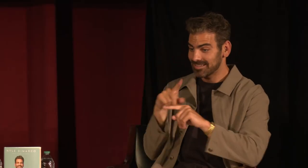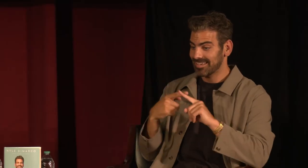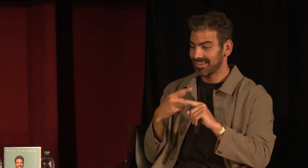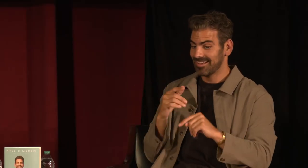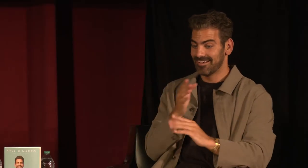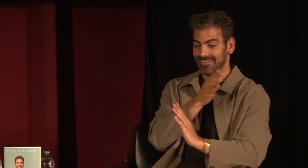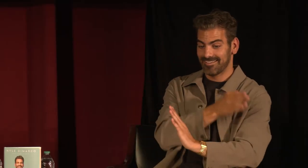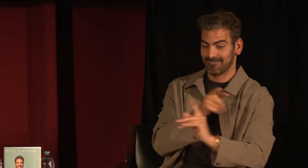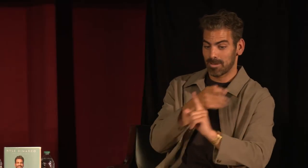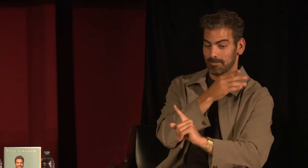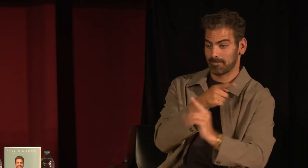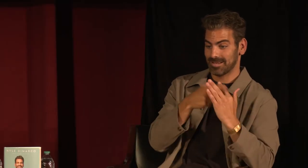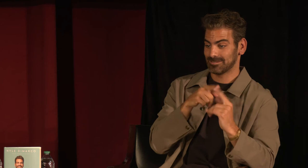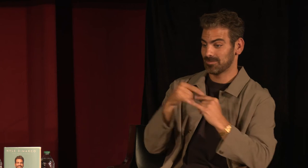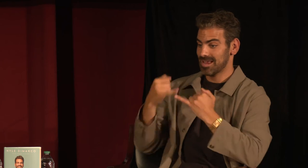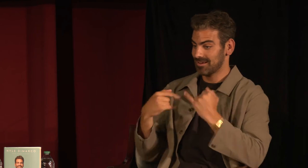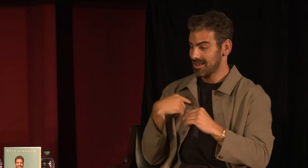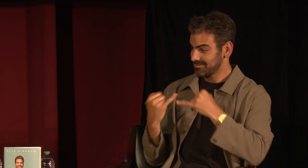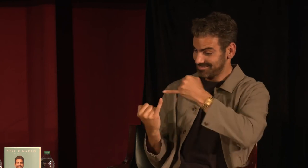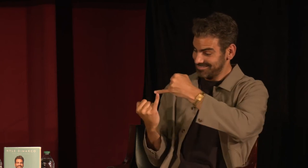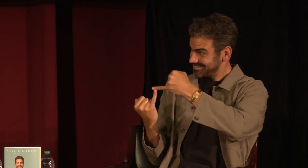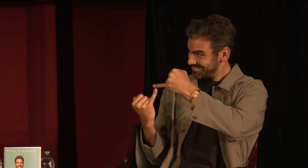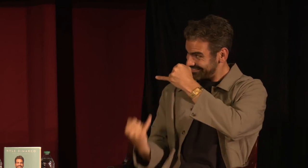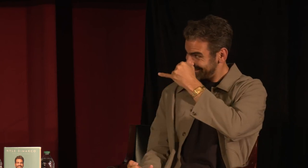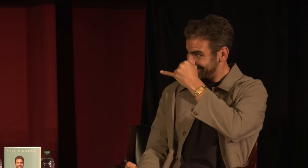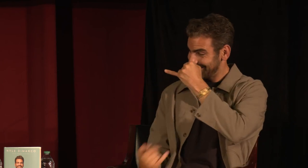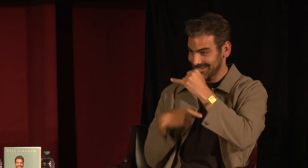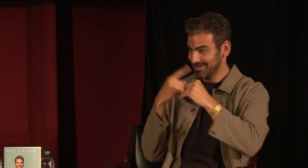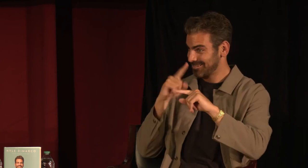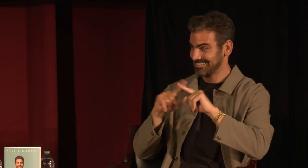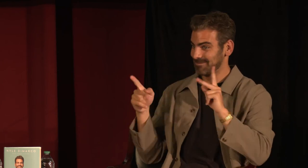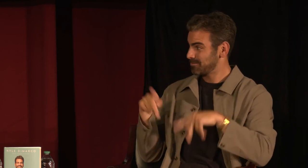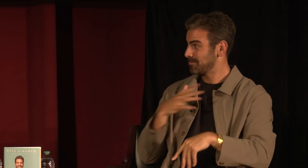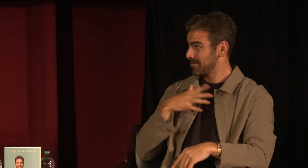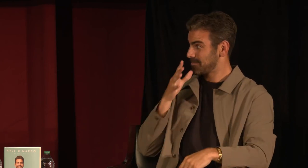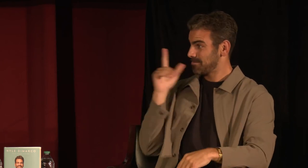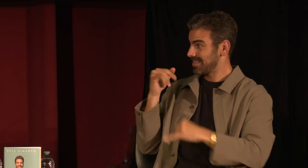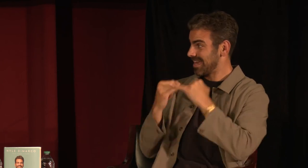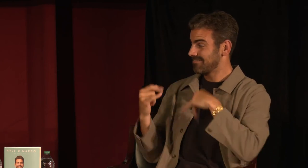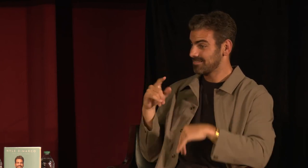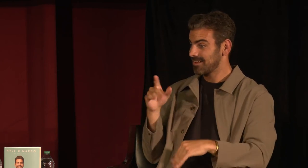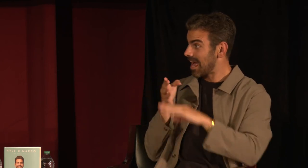I was dancing for four months non stop. I was so thin. If you look at me back then, honestly,